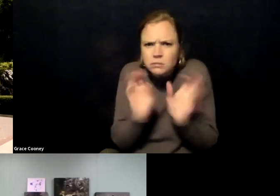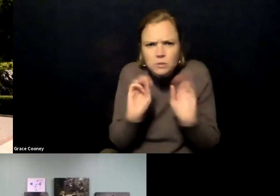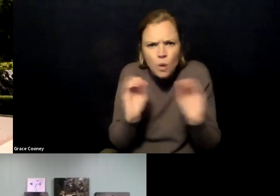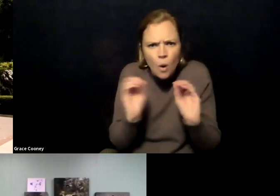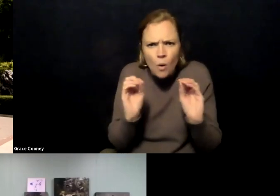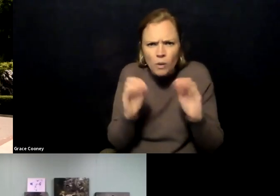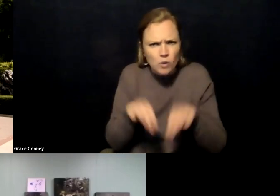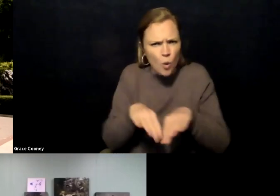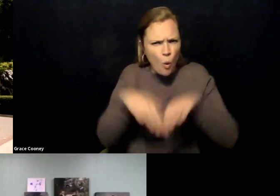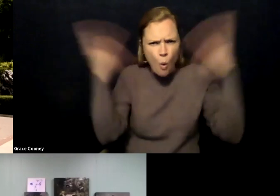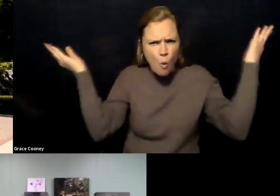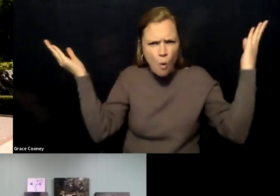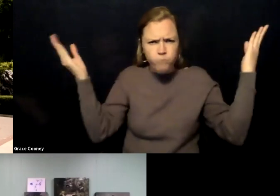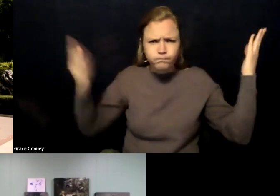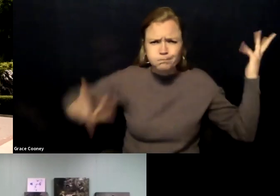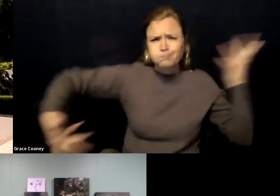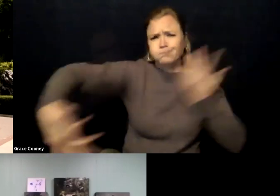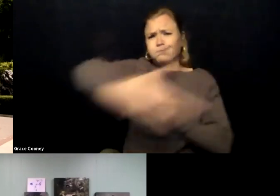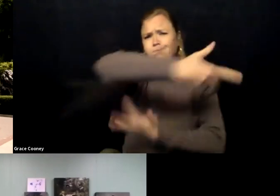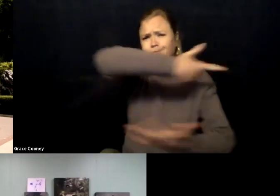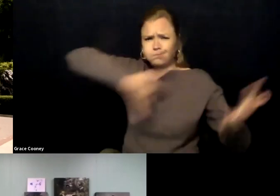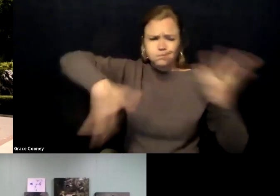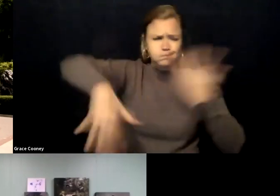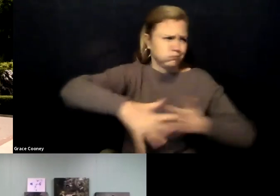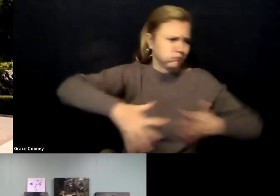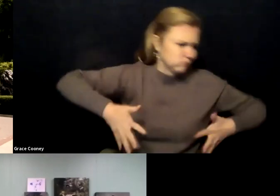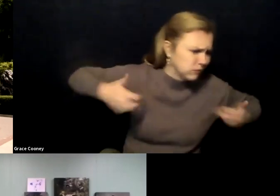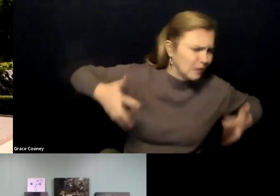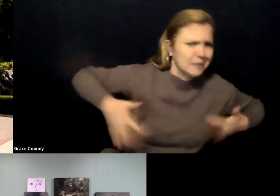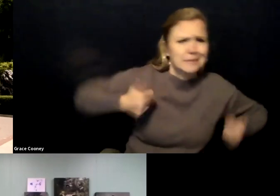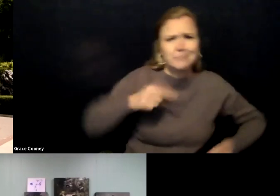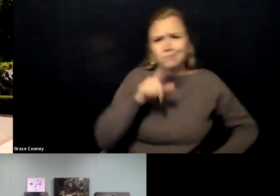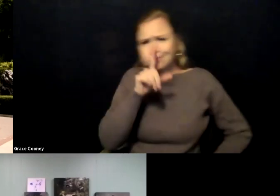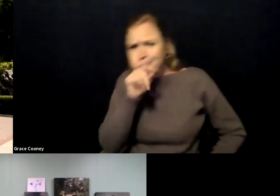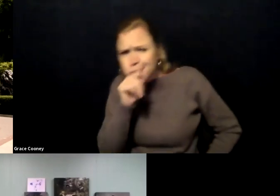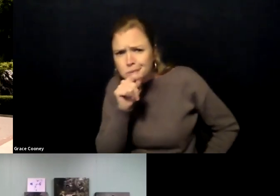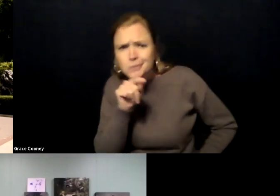there's birds and tortoises and just frogs all kinds of